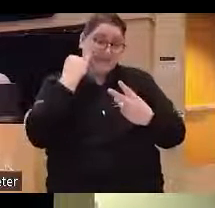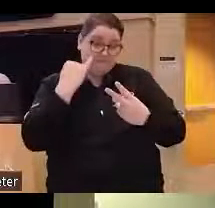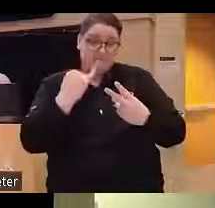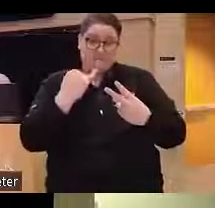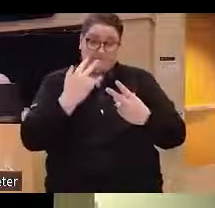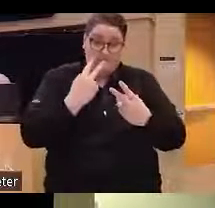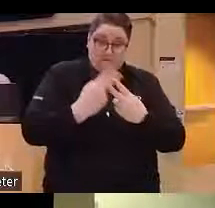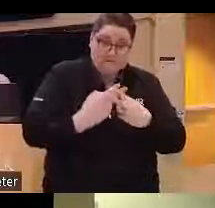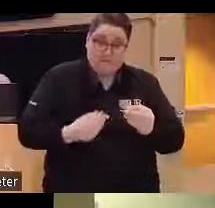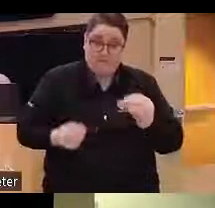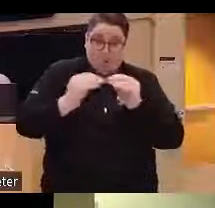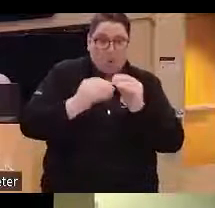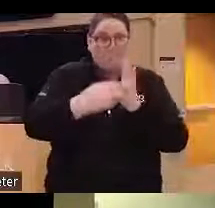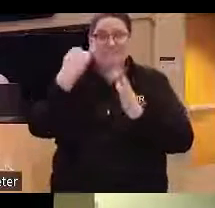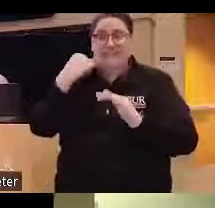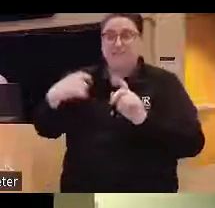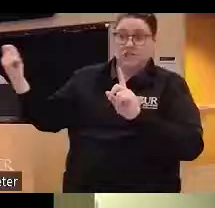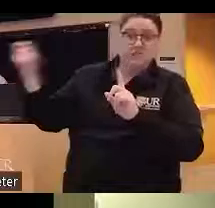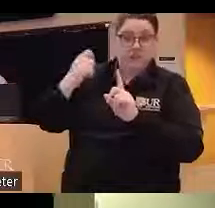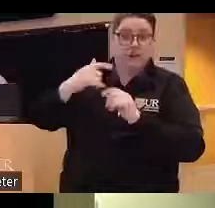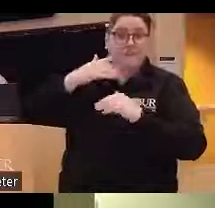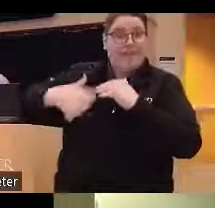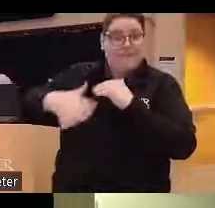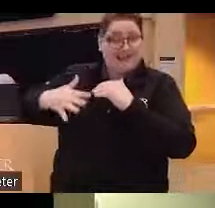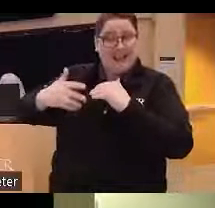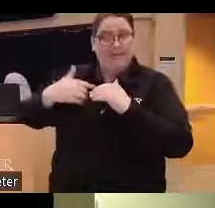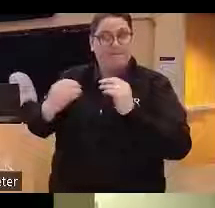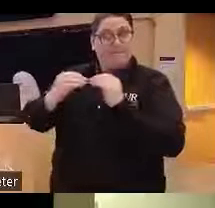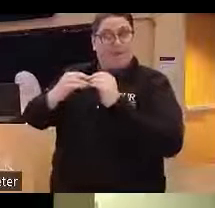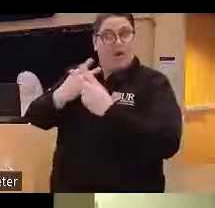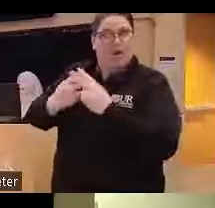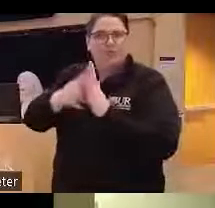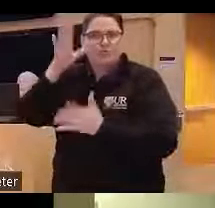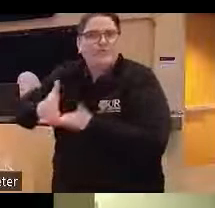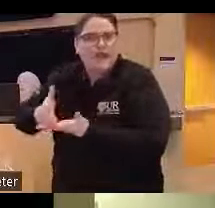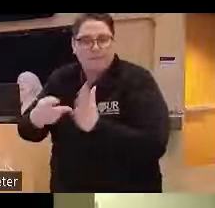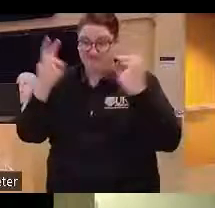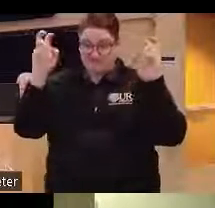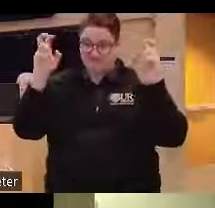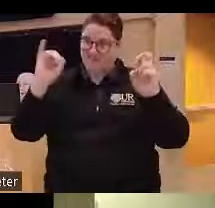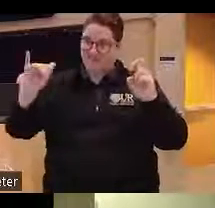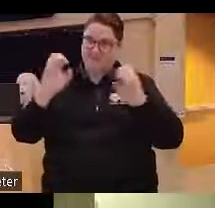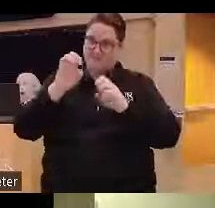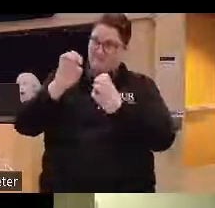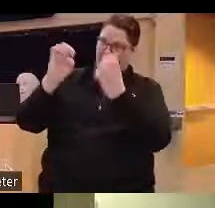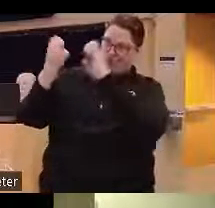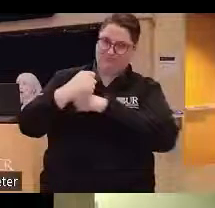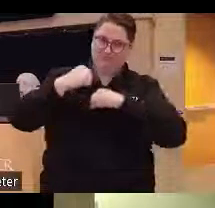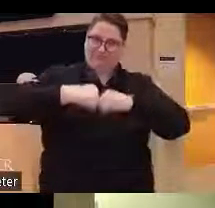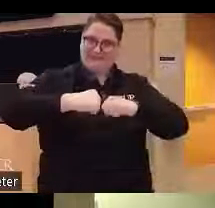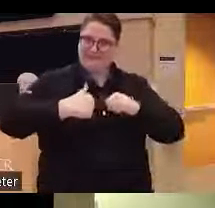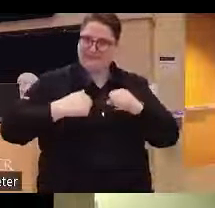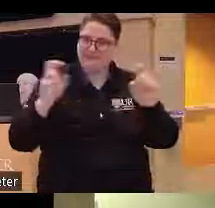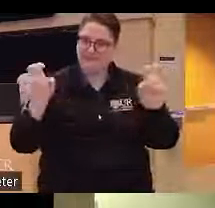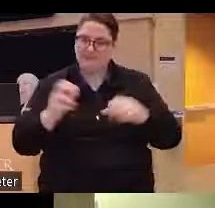the result of fetal programming so a fetus is programmed in the womb um with certain things